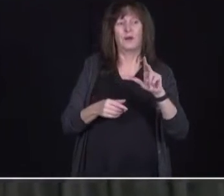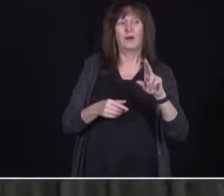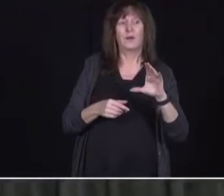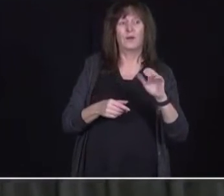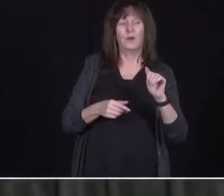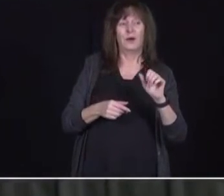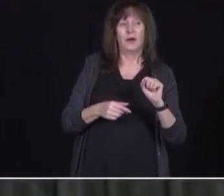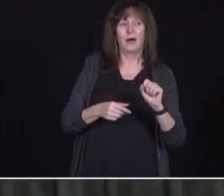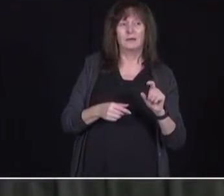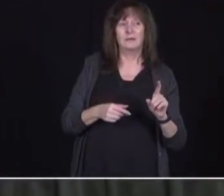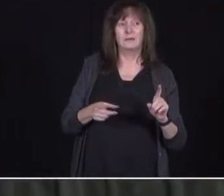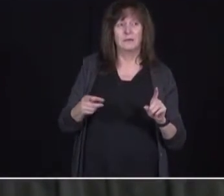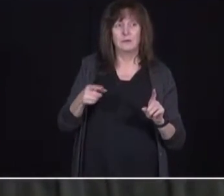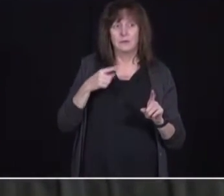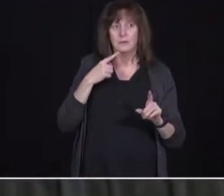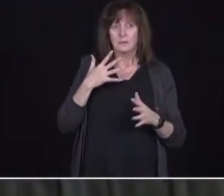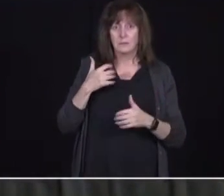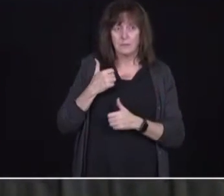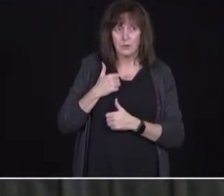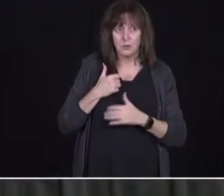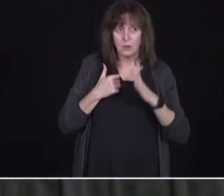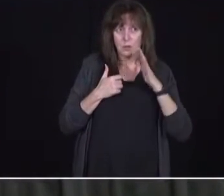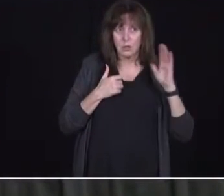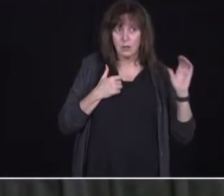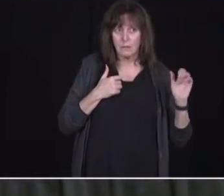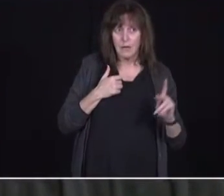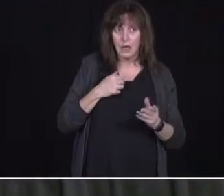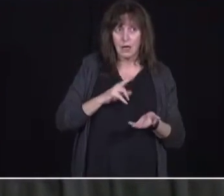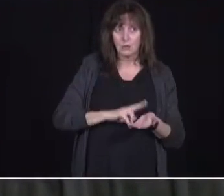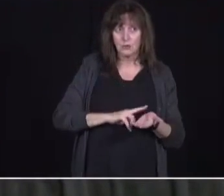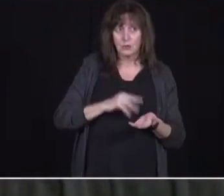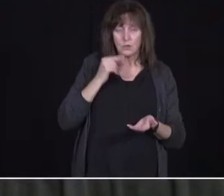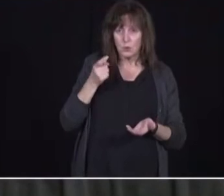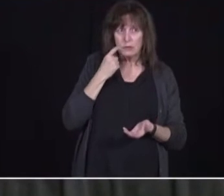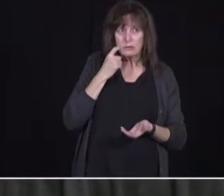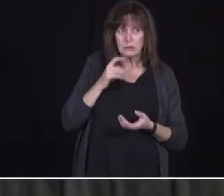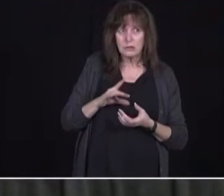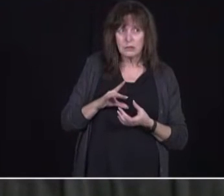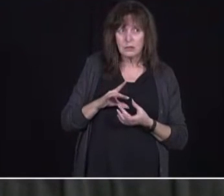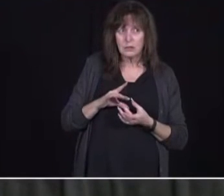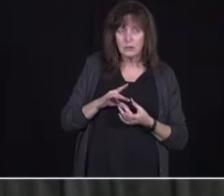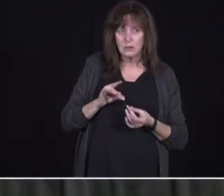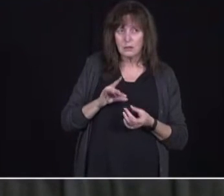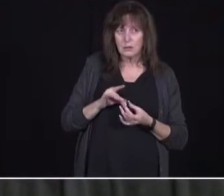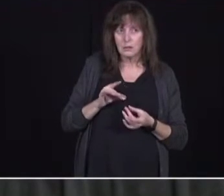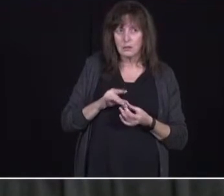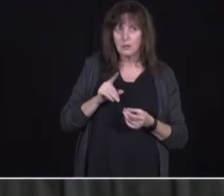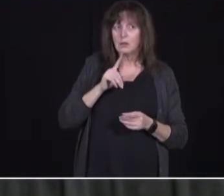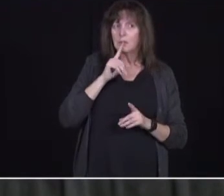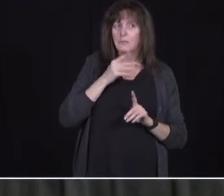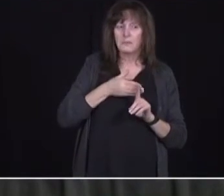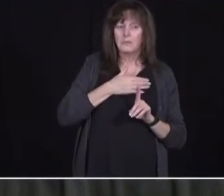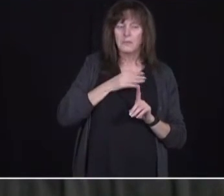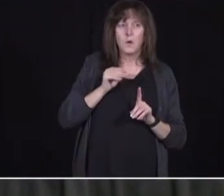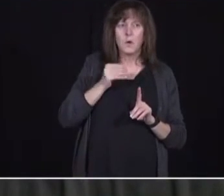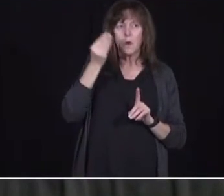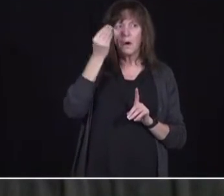without realizing it. Because I don't recall you saying the military would be coming back toon's long-term care homes in your opening statement